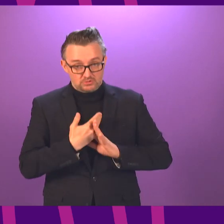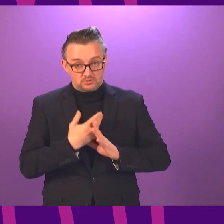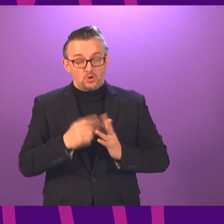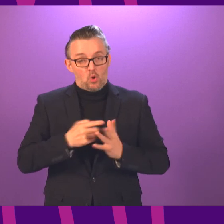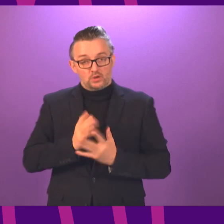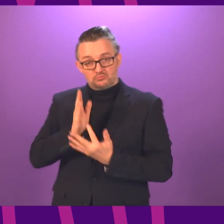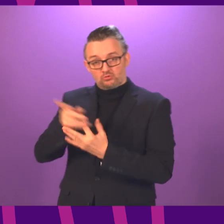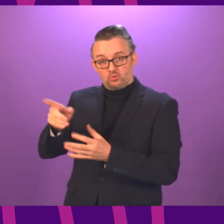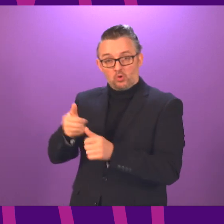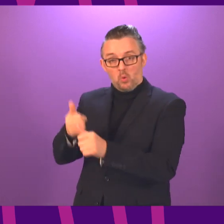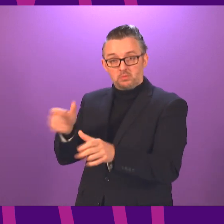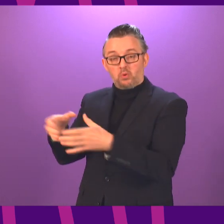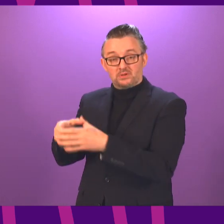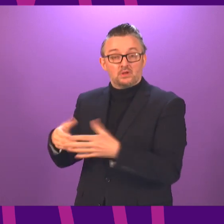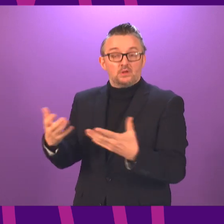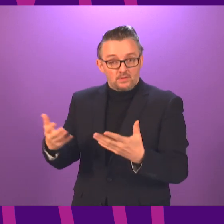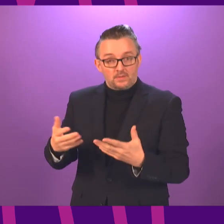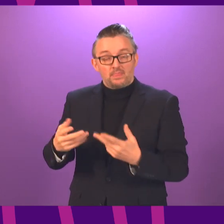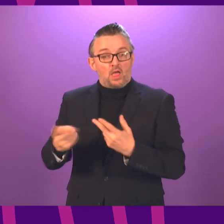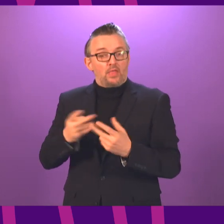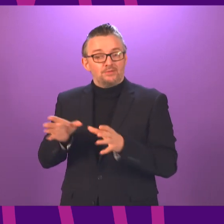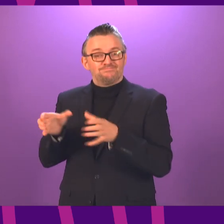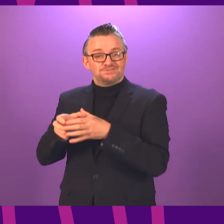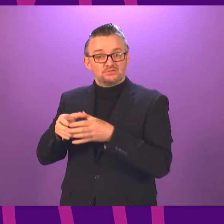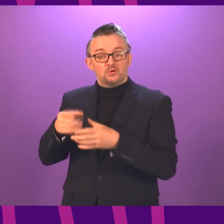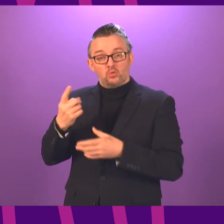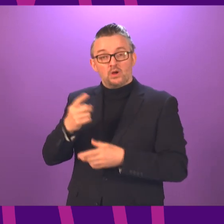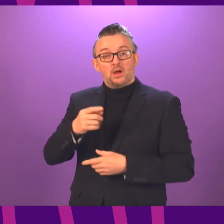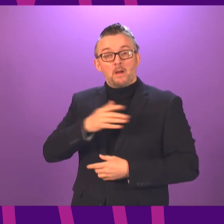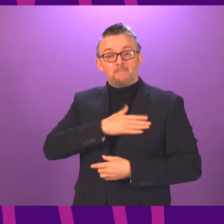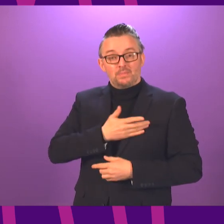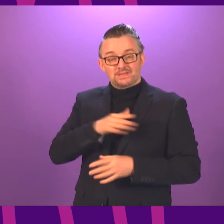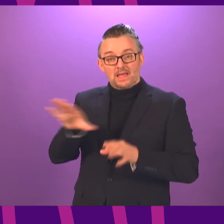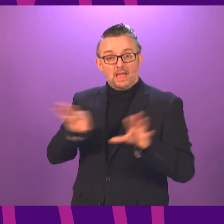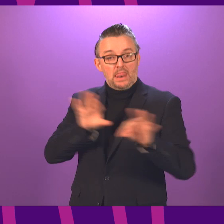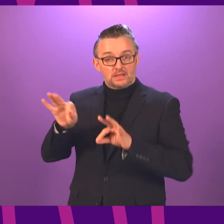corporate body. As with any other body in the Parliament, such as committees, members